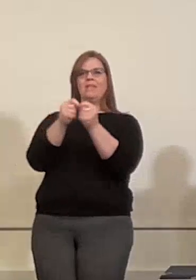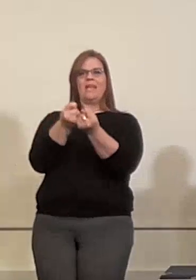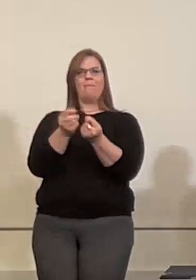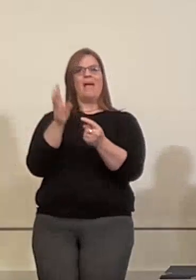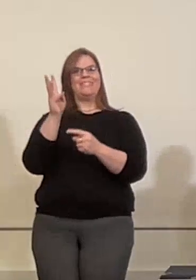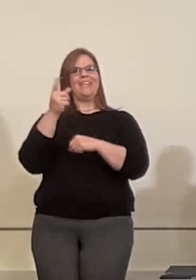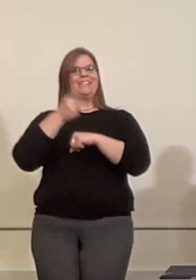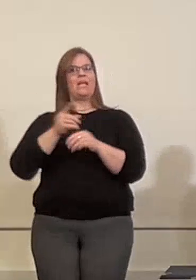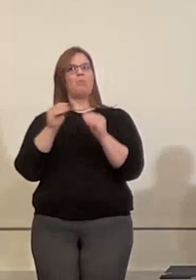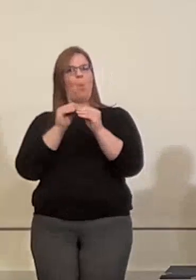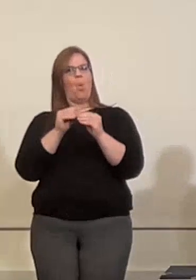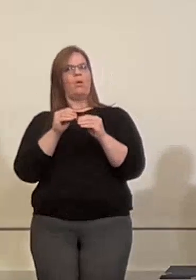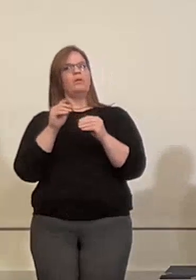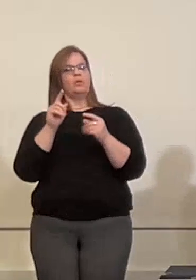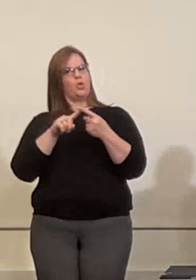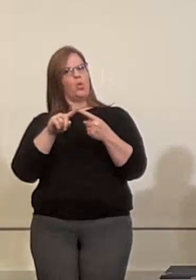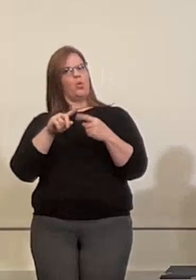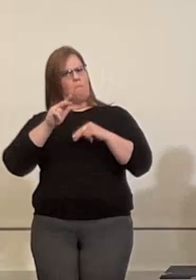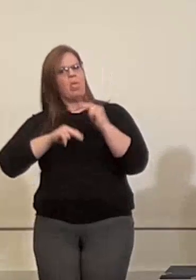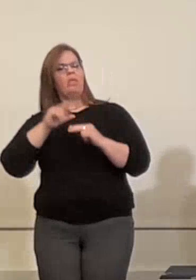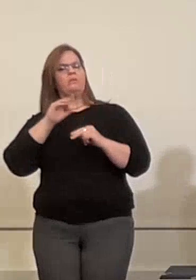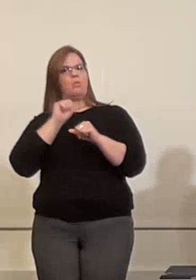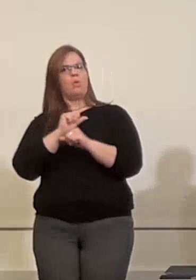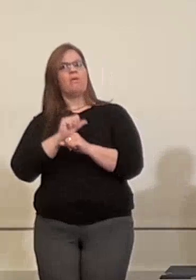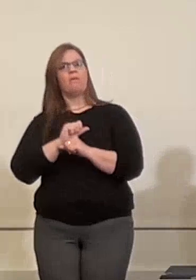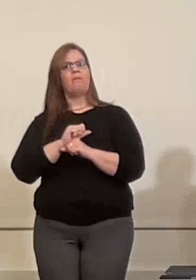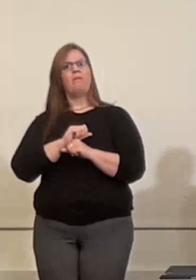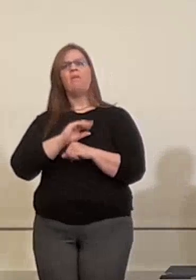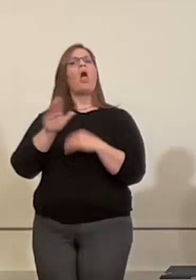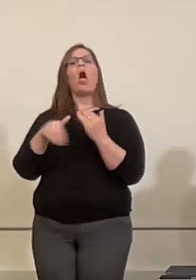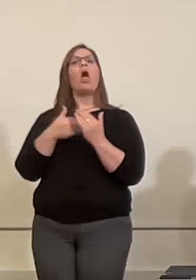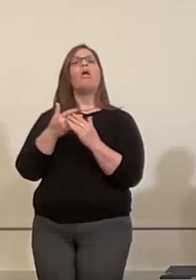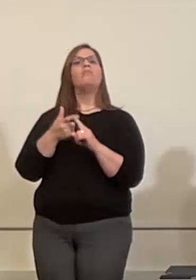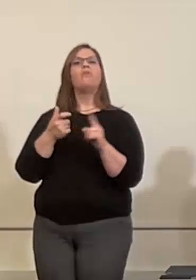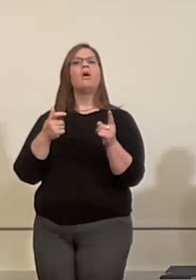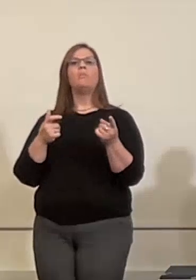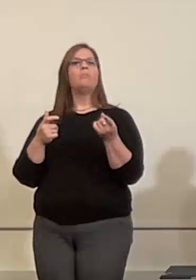work, all from just getting something that we gotta do every day.